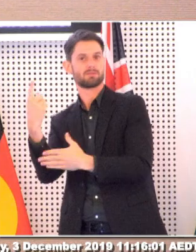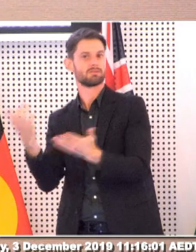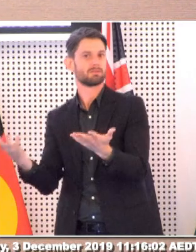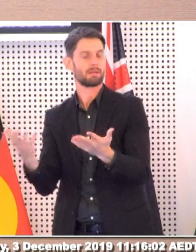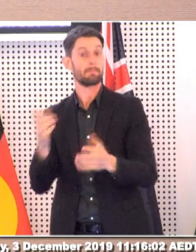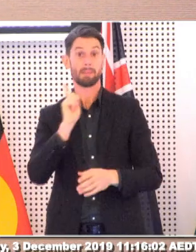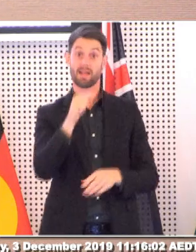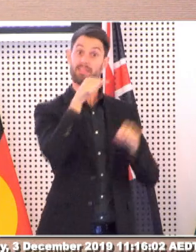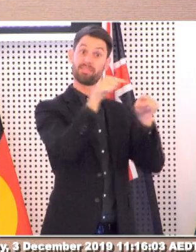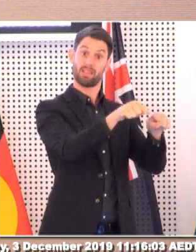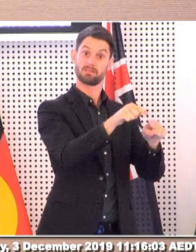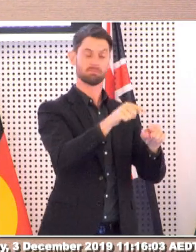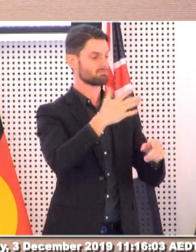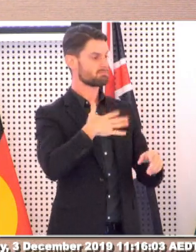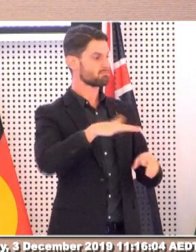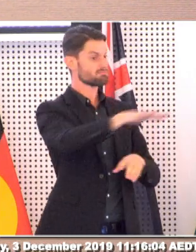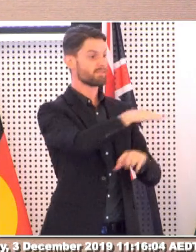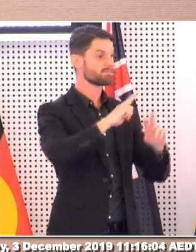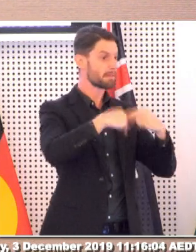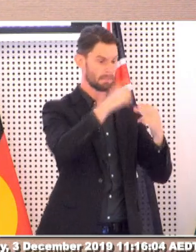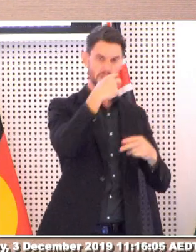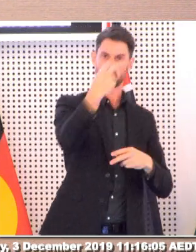behaviour is somehow uncontrollable or risky.